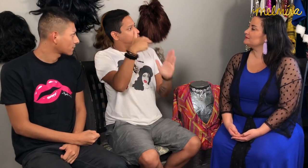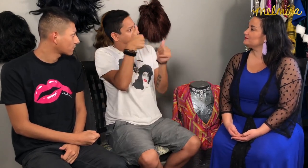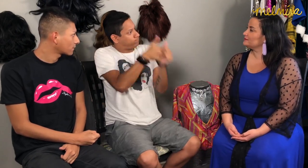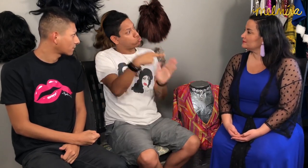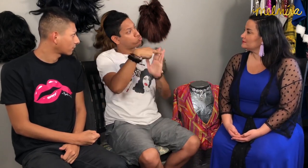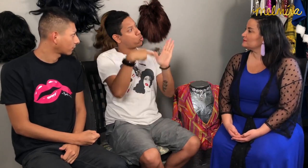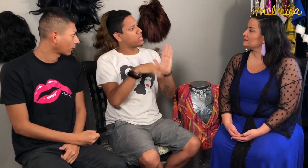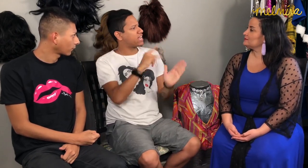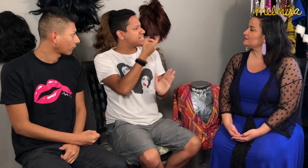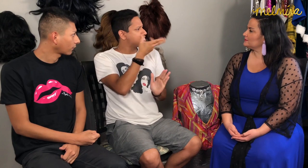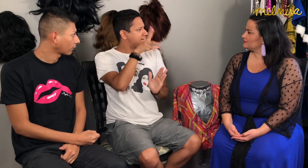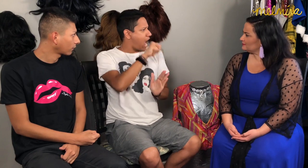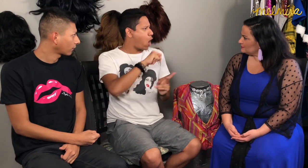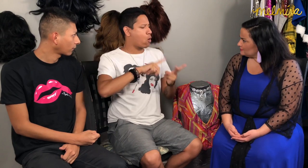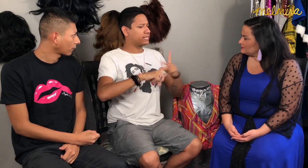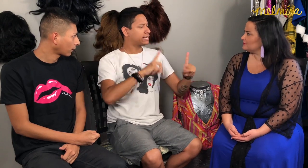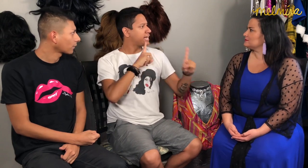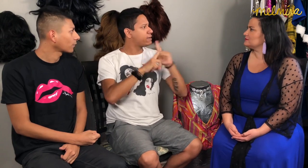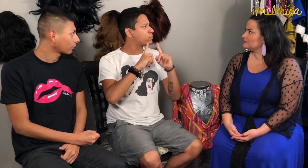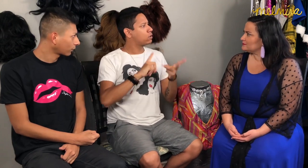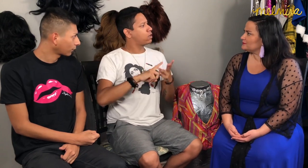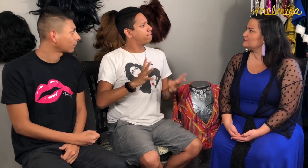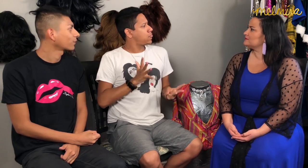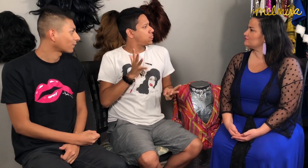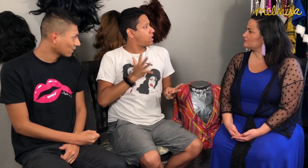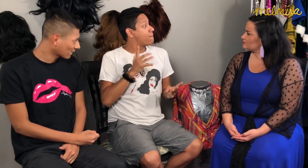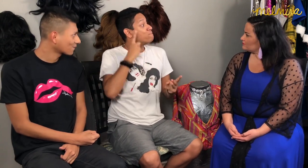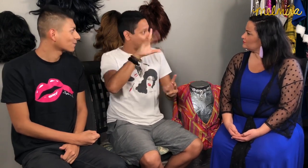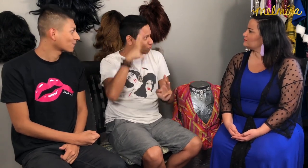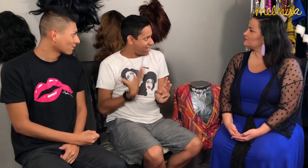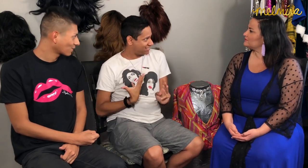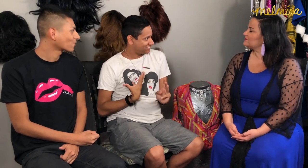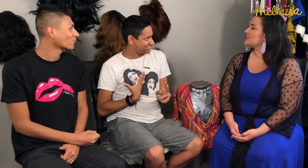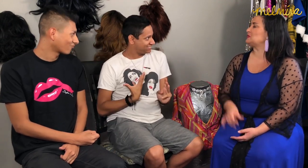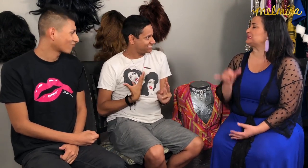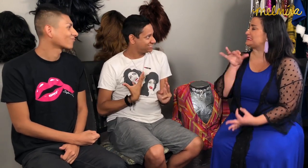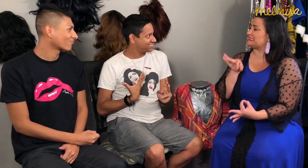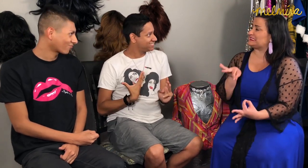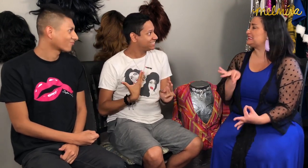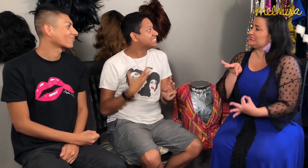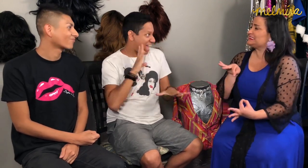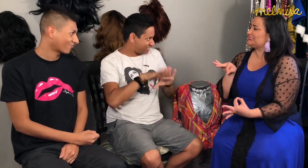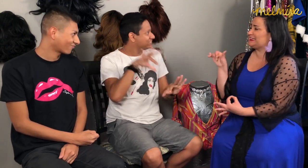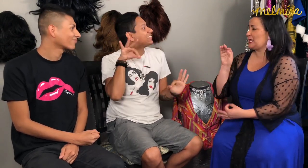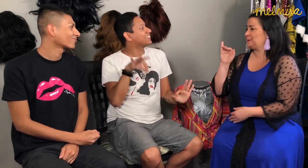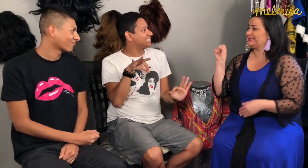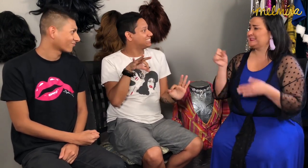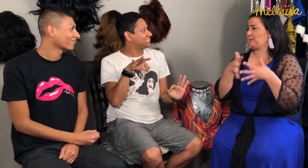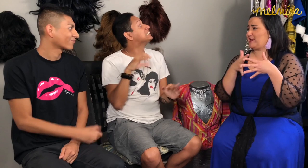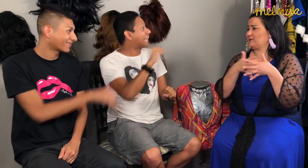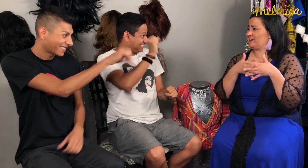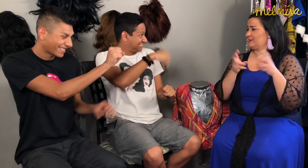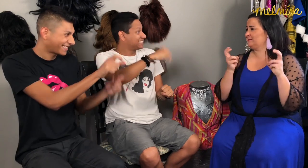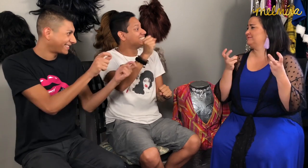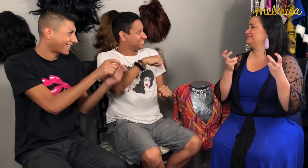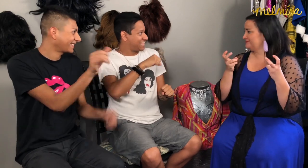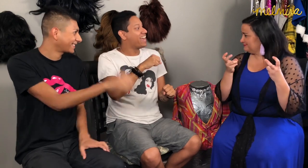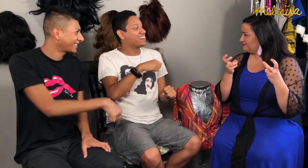Pageants are more about following rules, wearing gowns, answering interview questions, politeness for drag. Oh, so more of like, Miss America pageant?